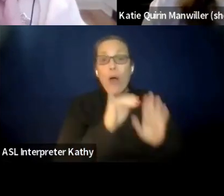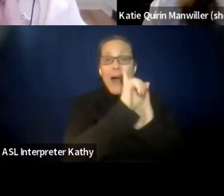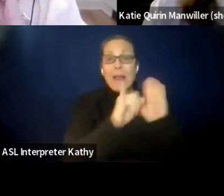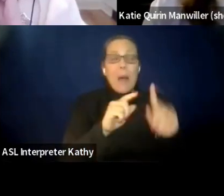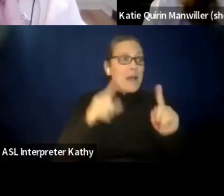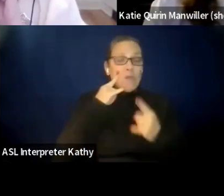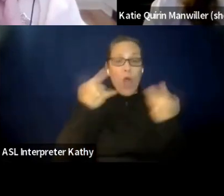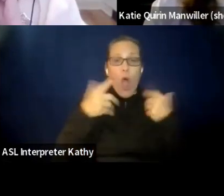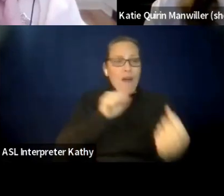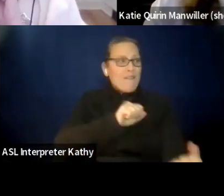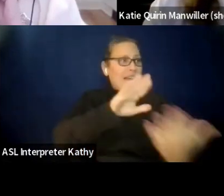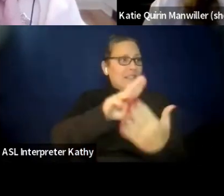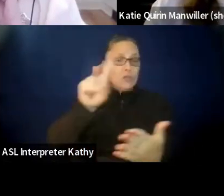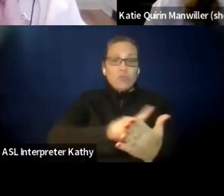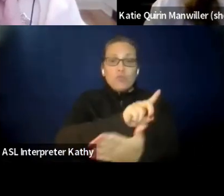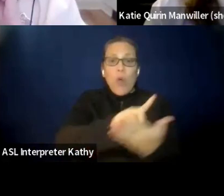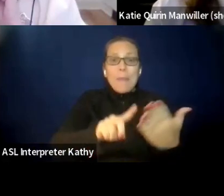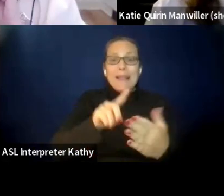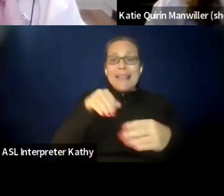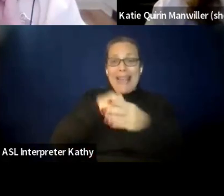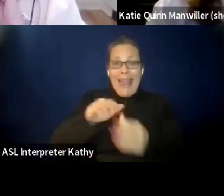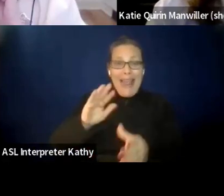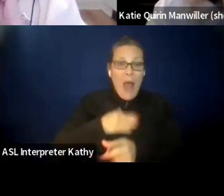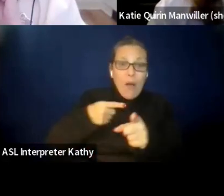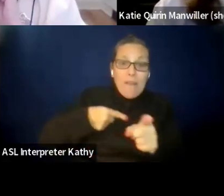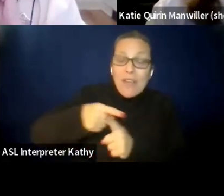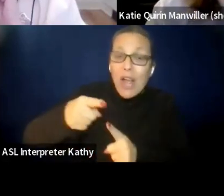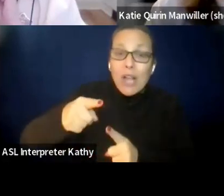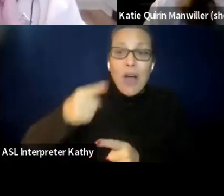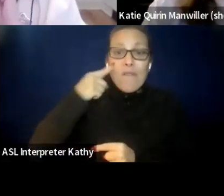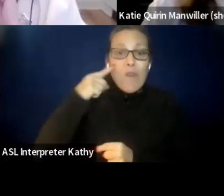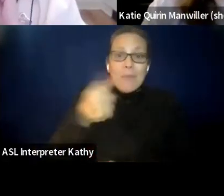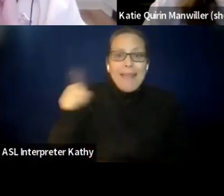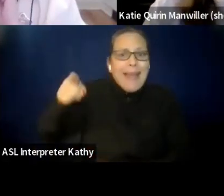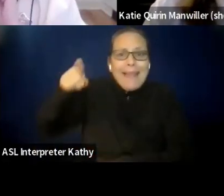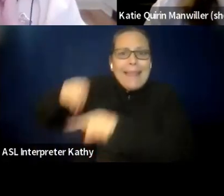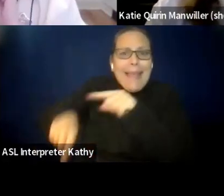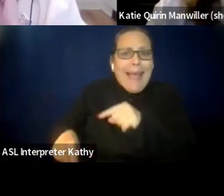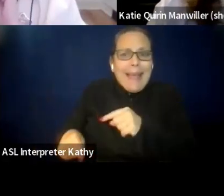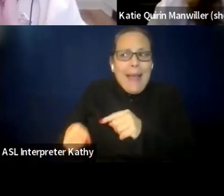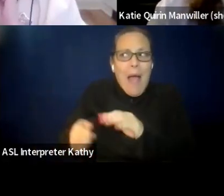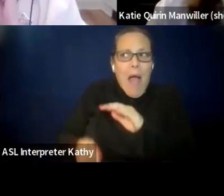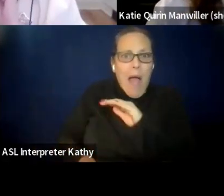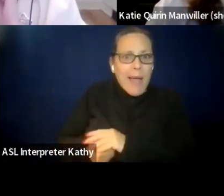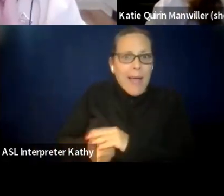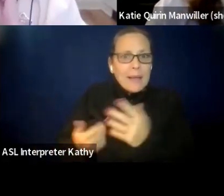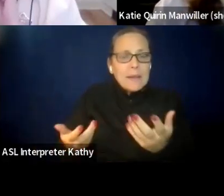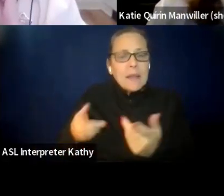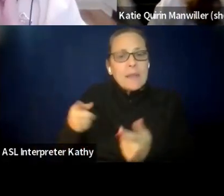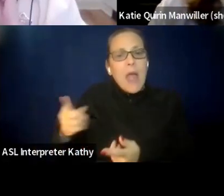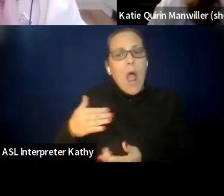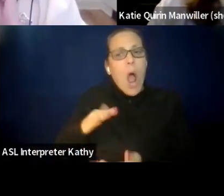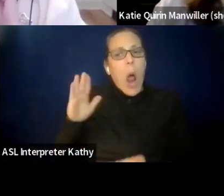This saves them from discrimination.